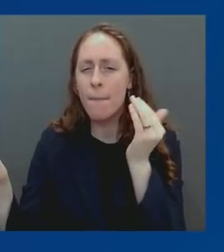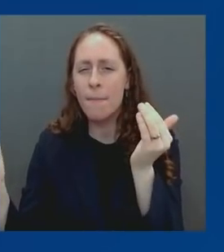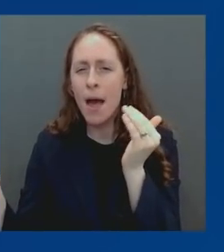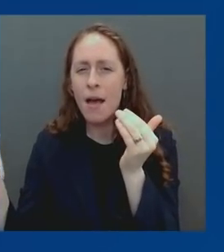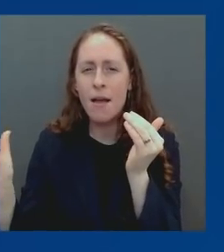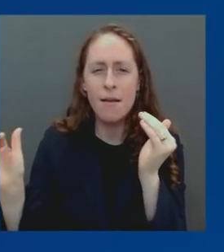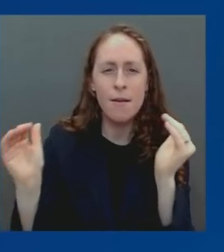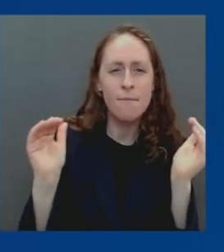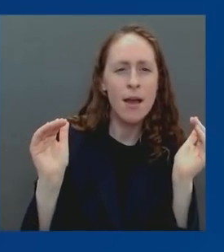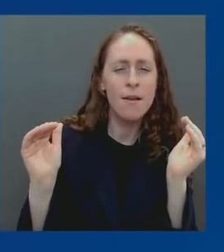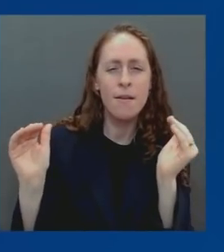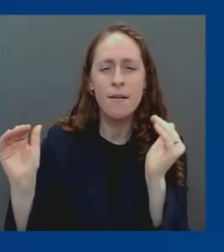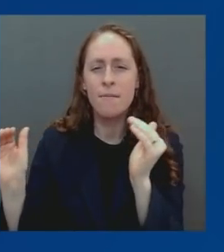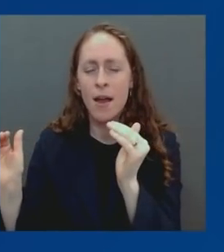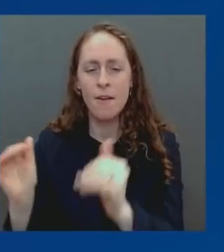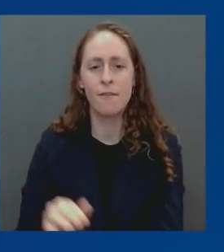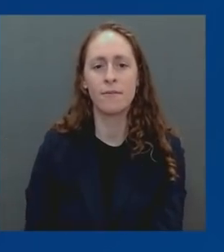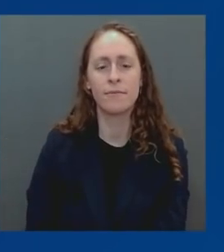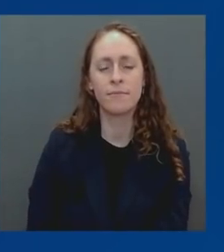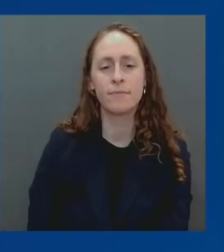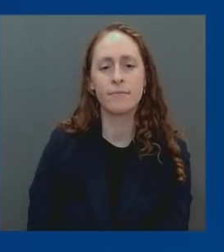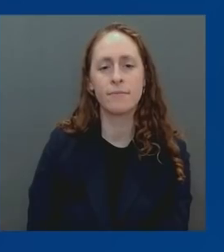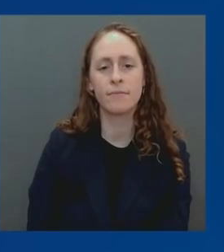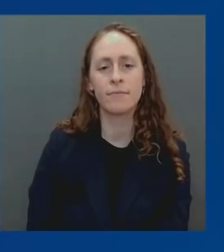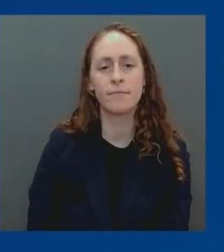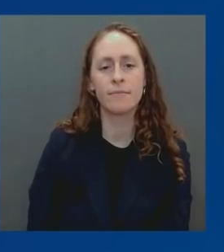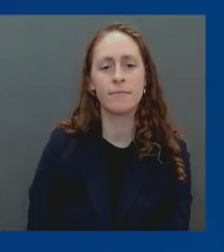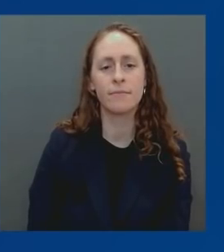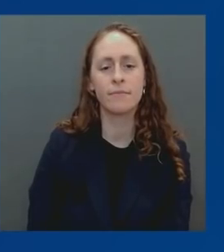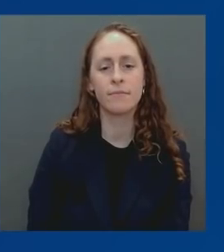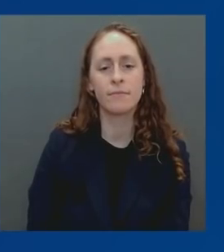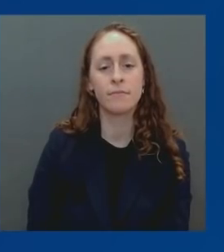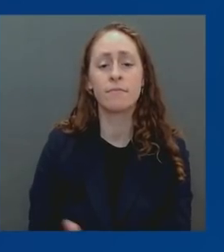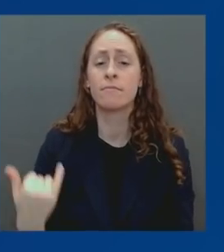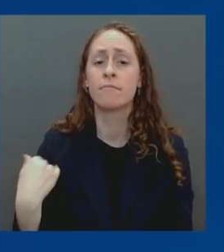in which we can find common denominators within the family